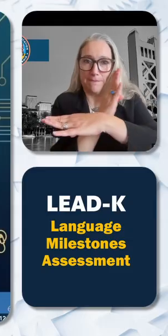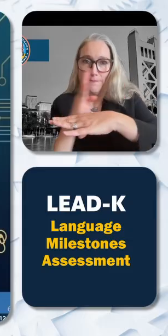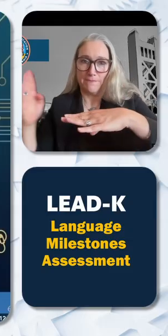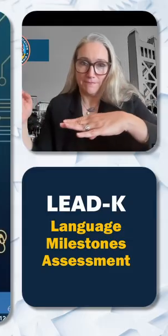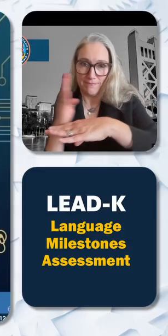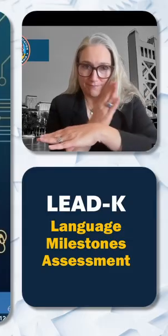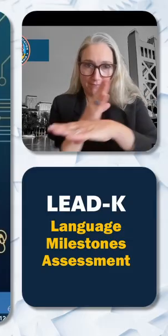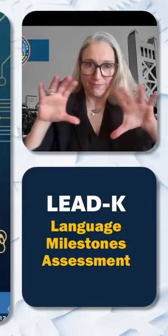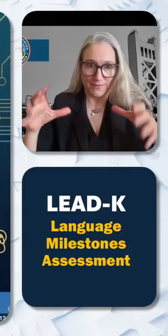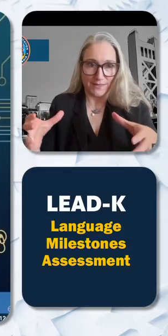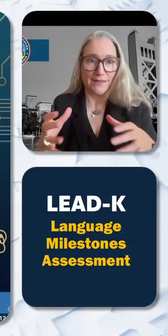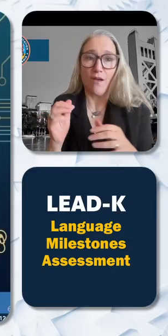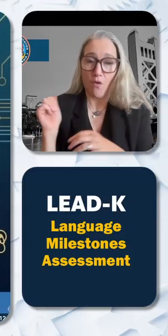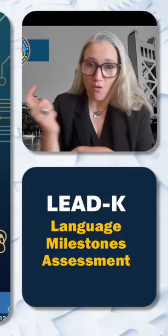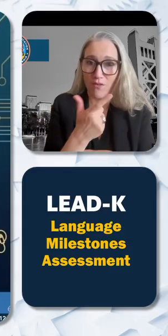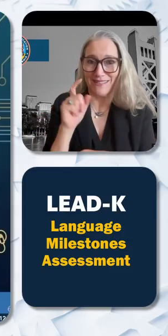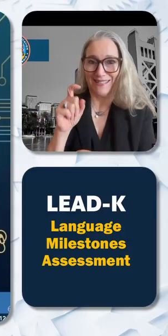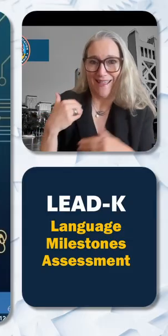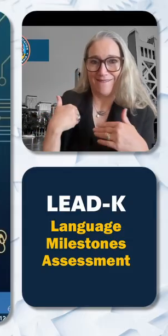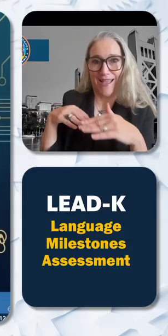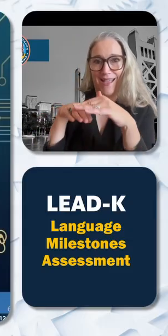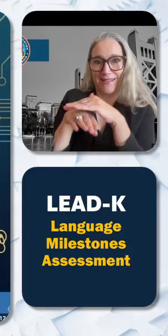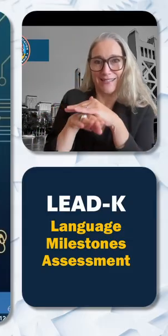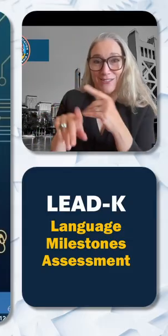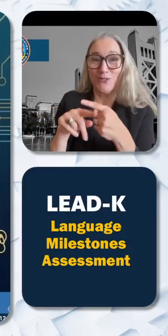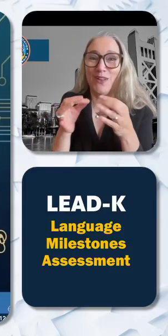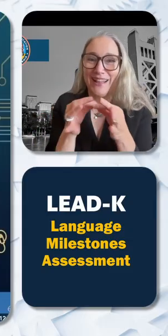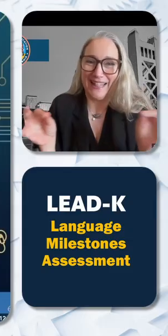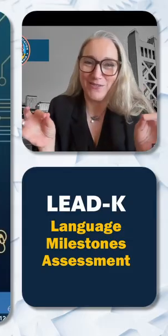So that we're all on the same page, and we all share that continuum together,